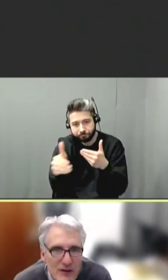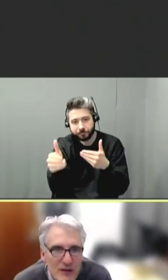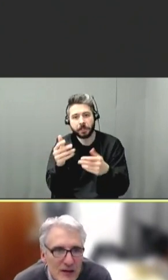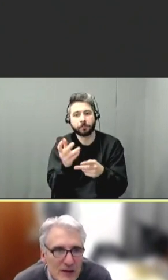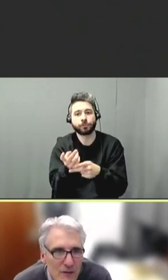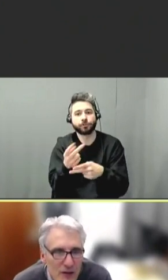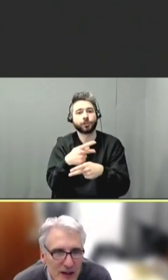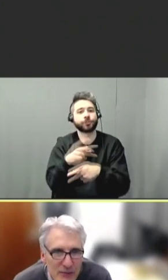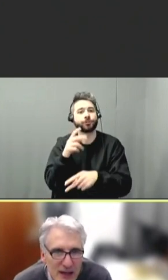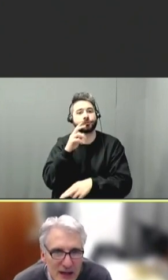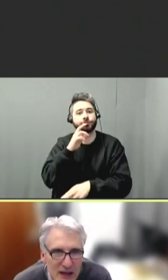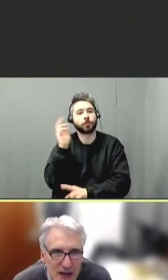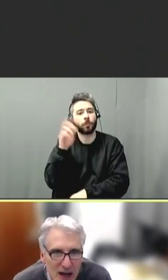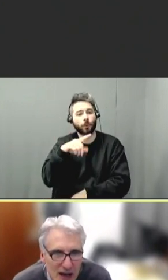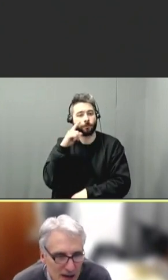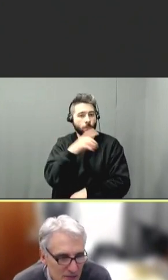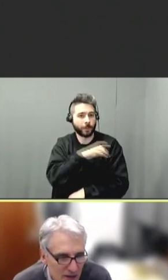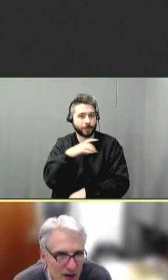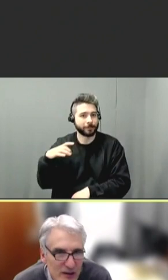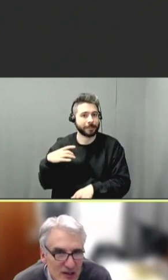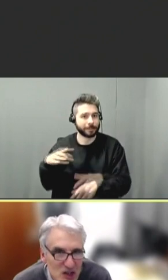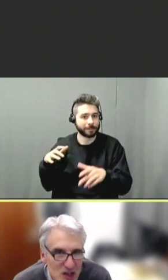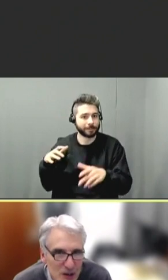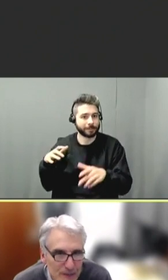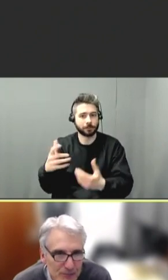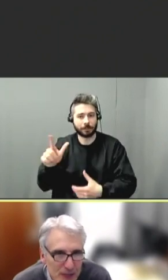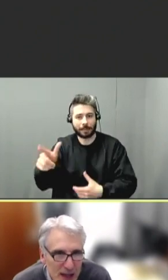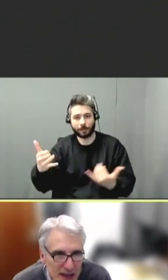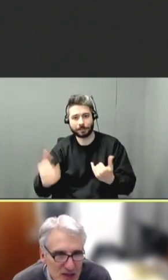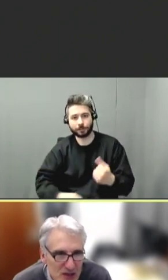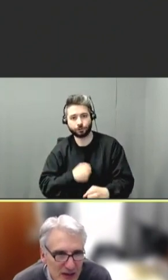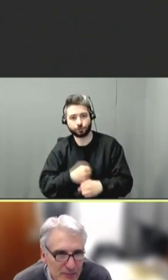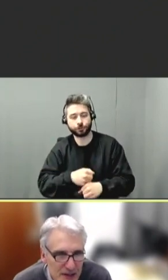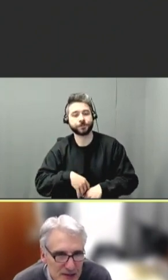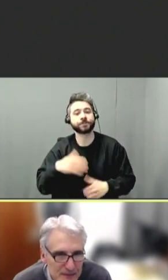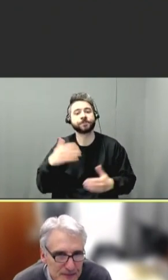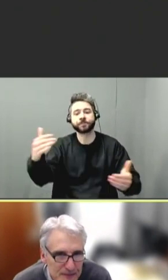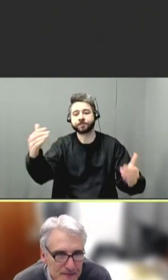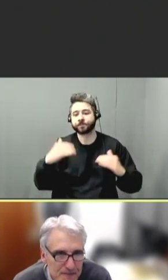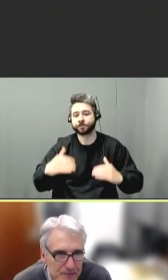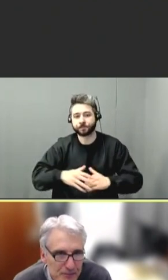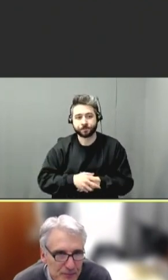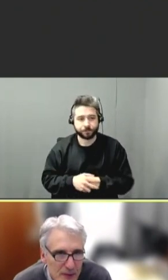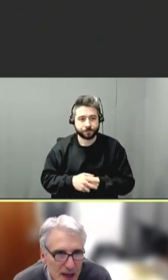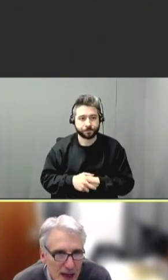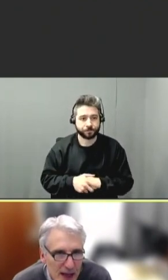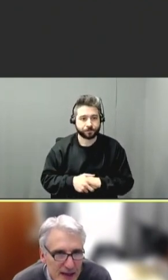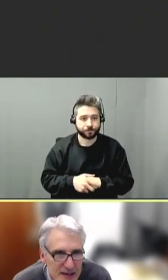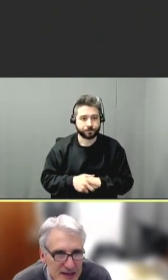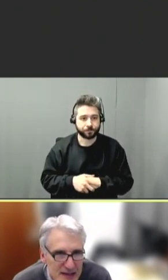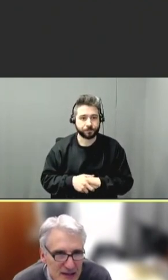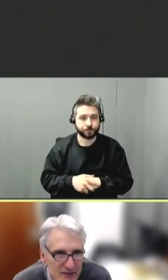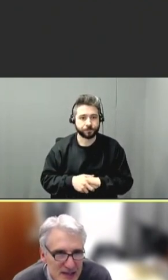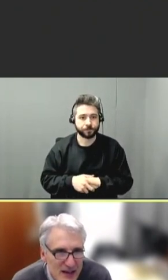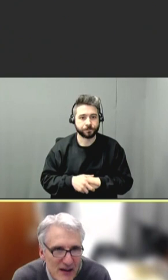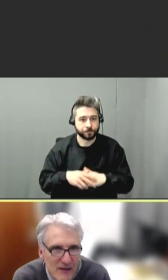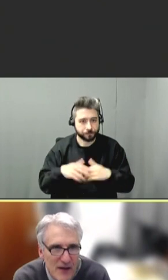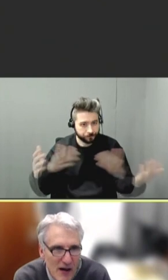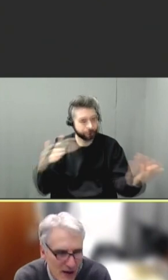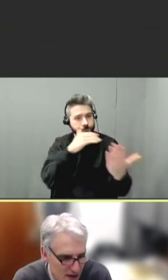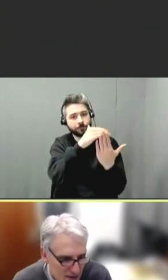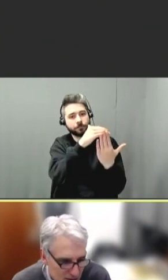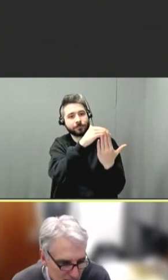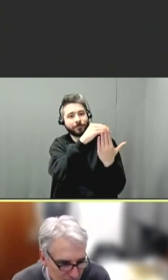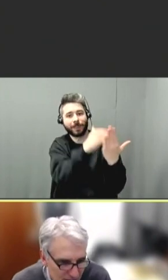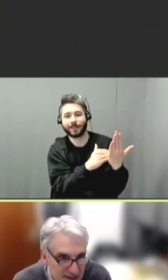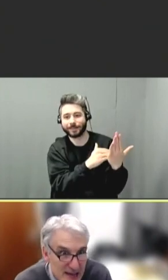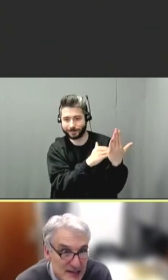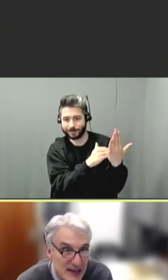for the committee later in this year. Next slide, please. This is a list of our fantastic